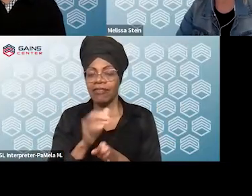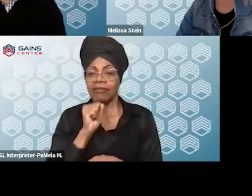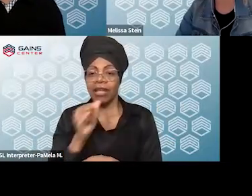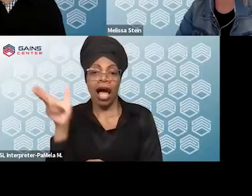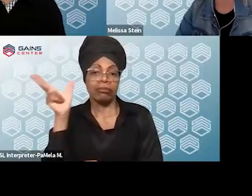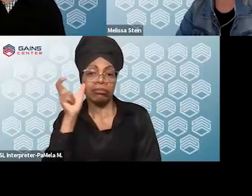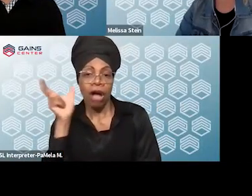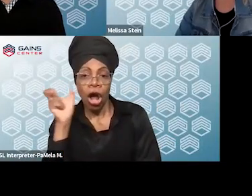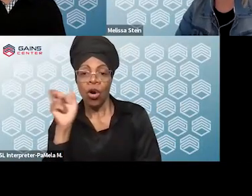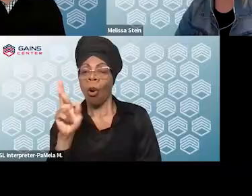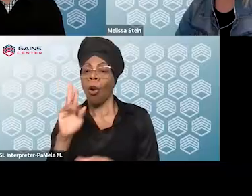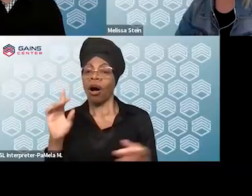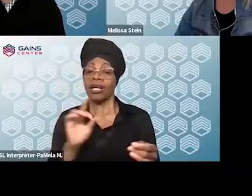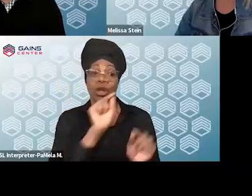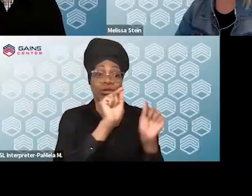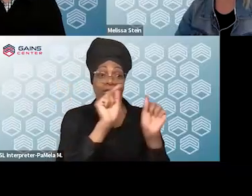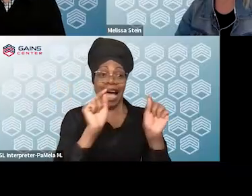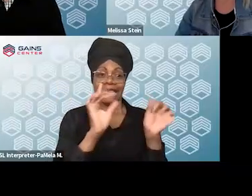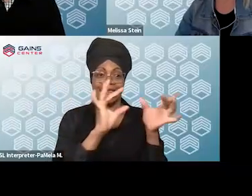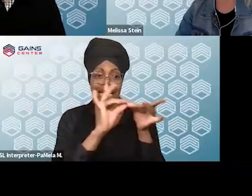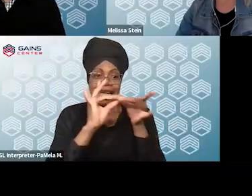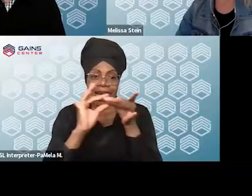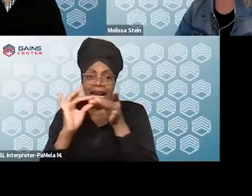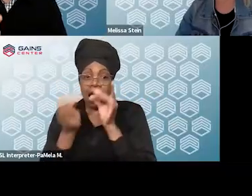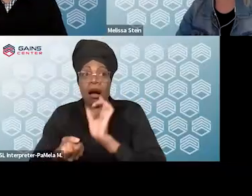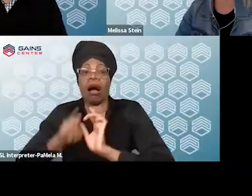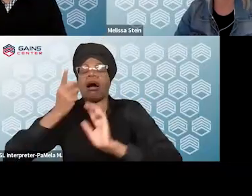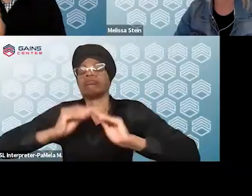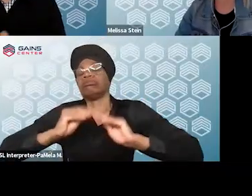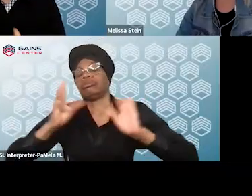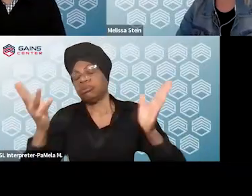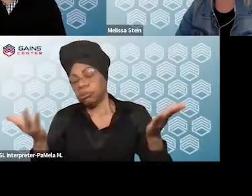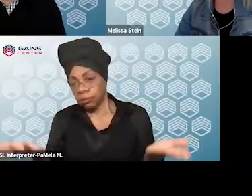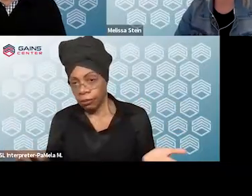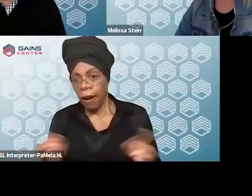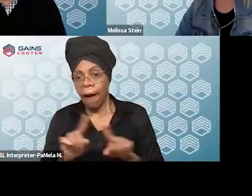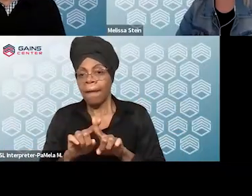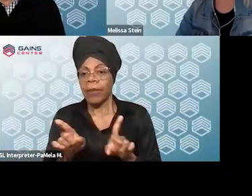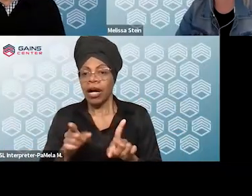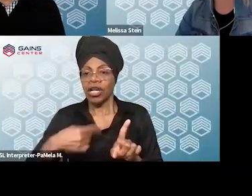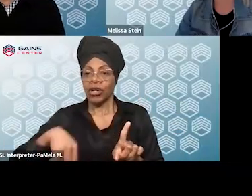had not connected those dots. So, it's new. And we ought to all be starting to talk about it.